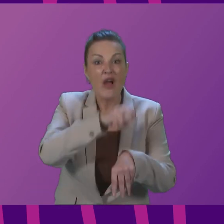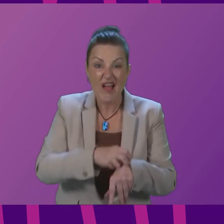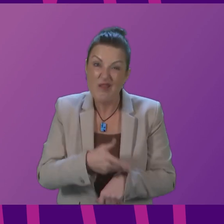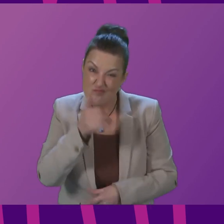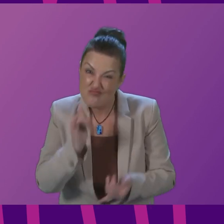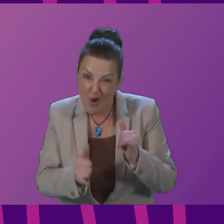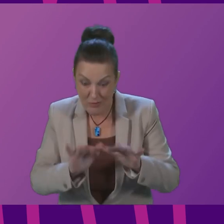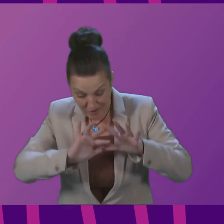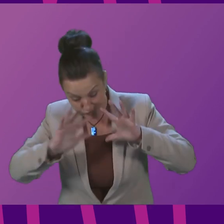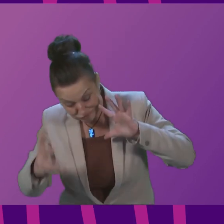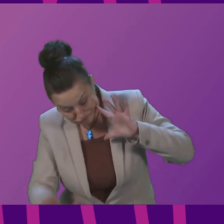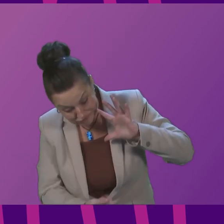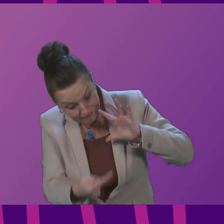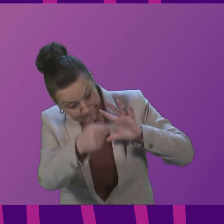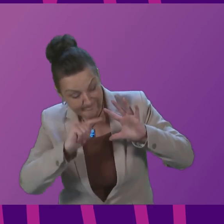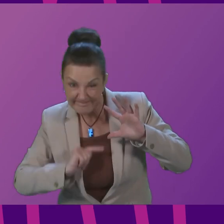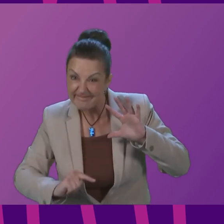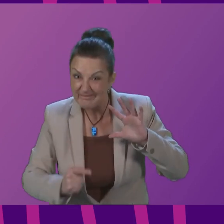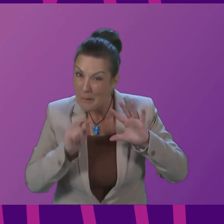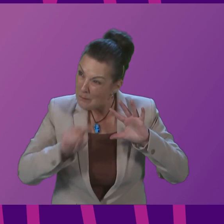in every country in the world.